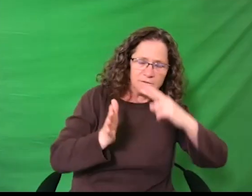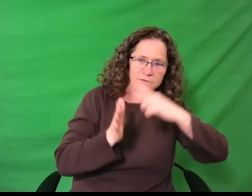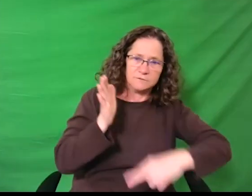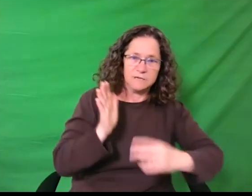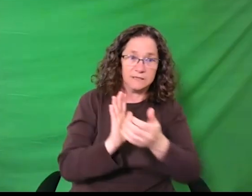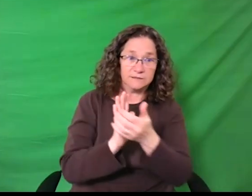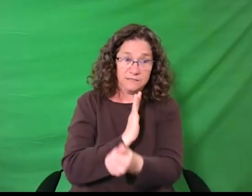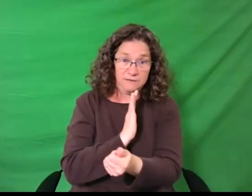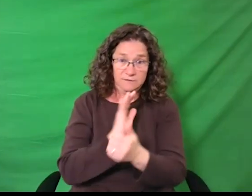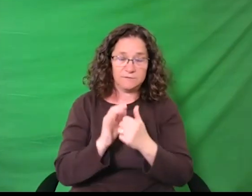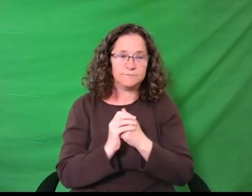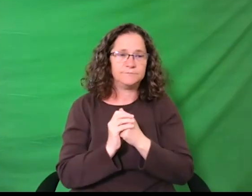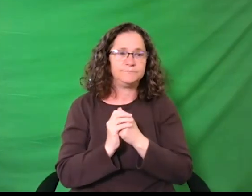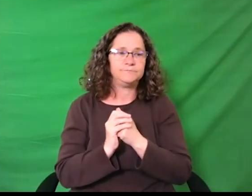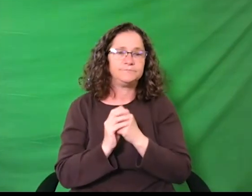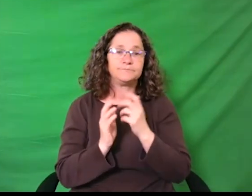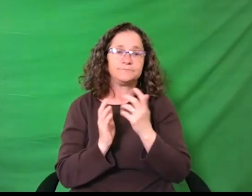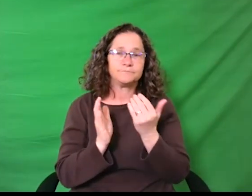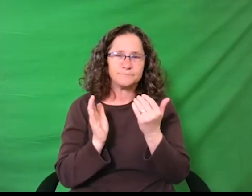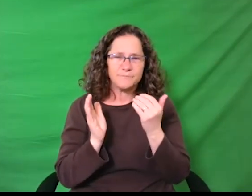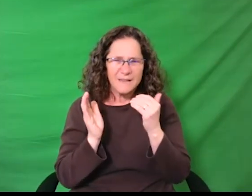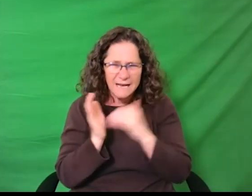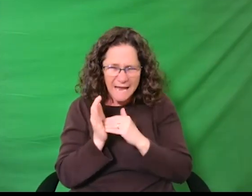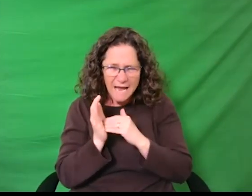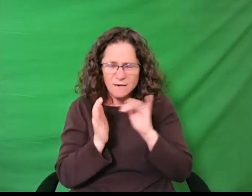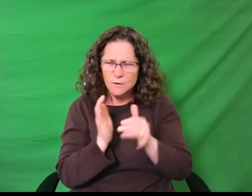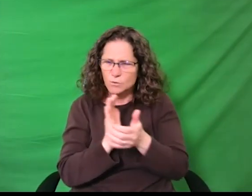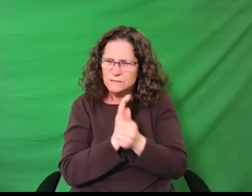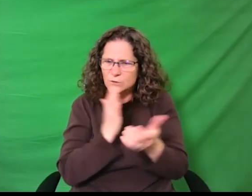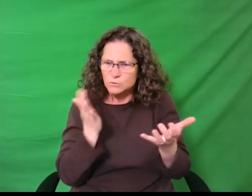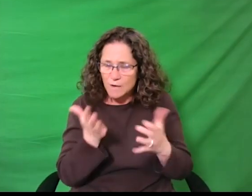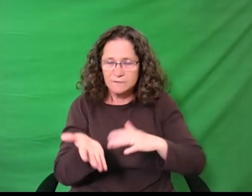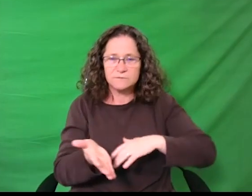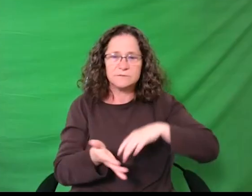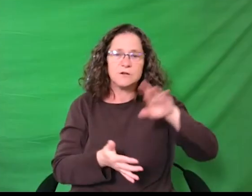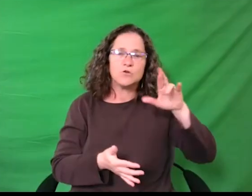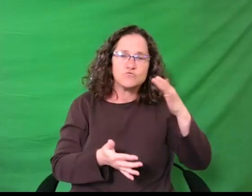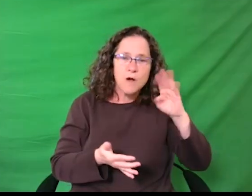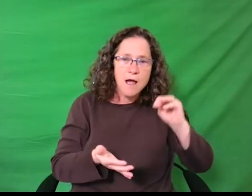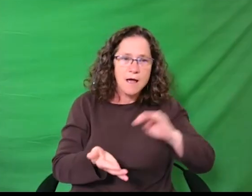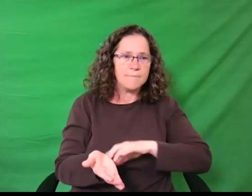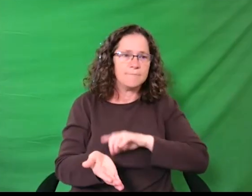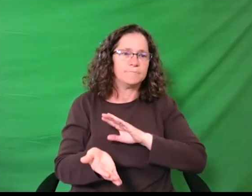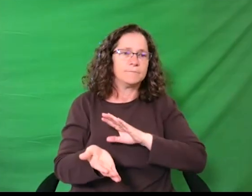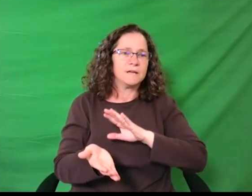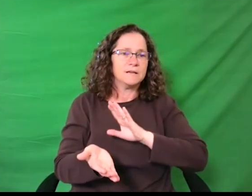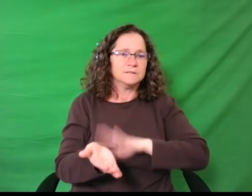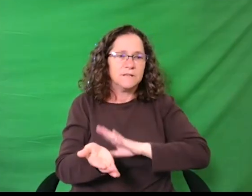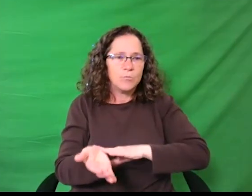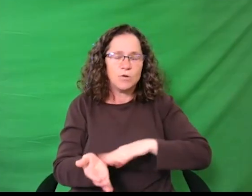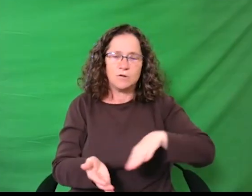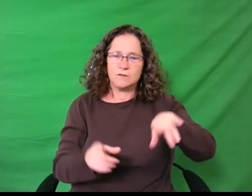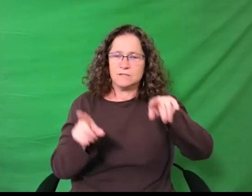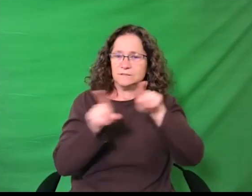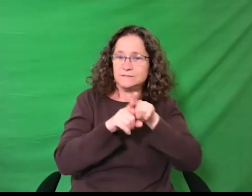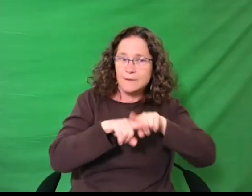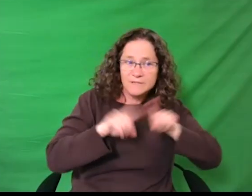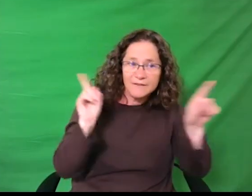some of those phonemic awareness skills, rhyme, same difference, the ability to blend and segment